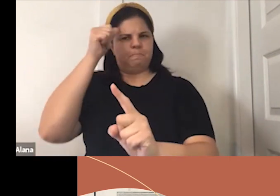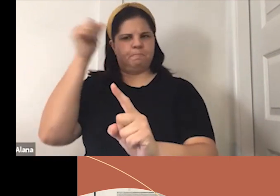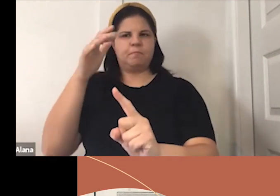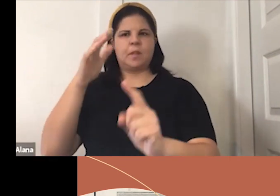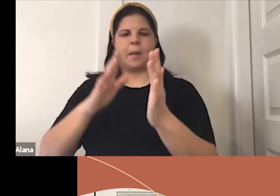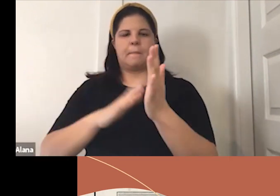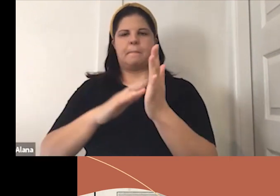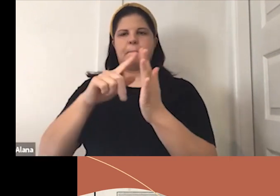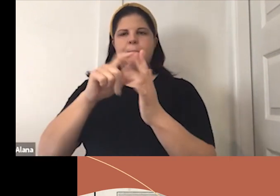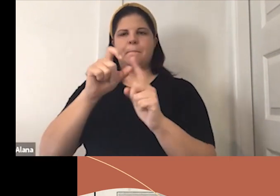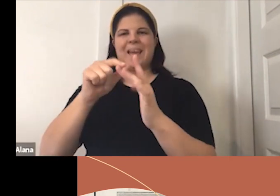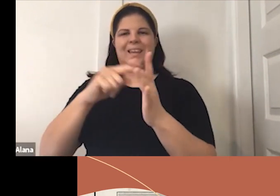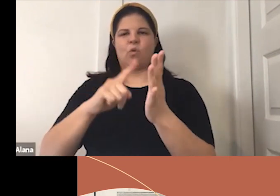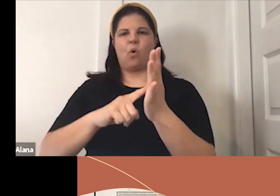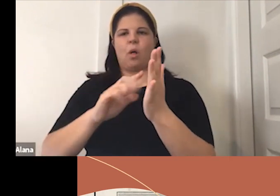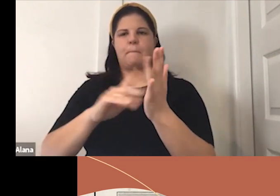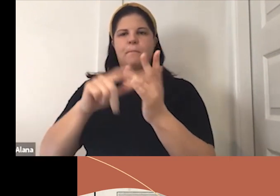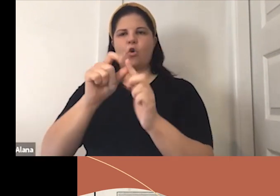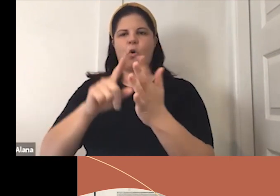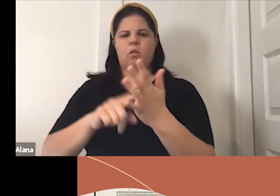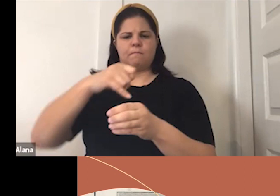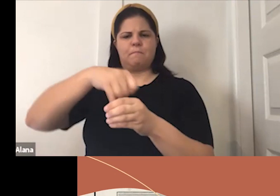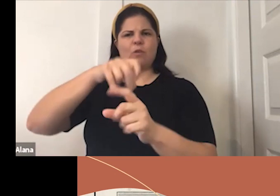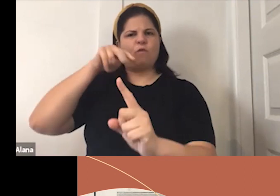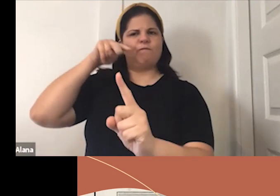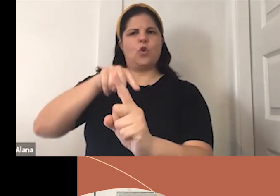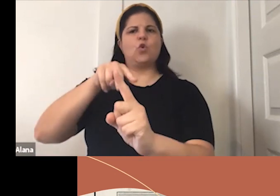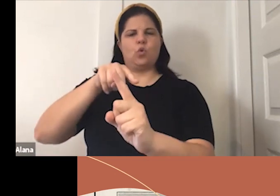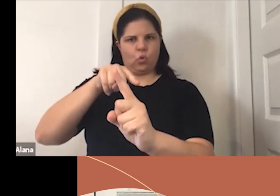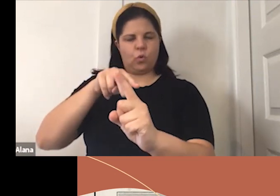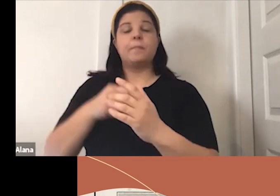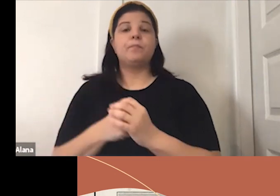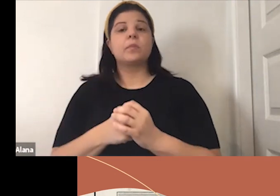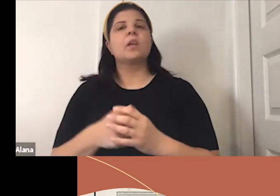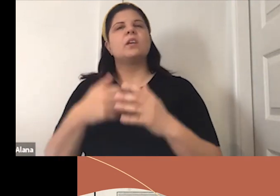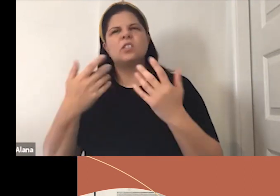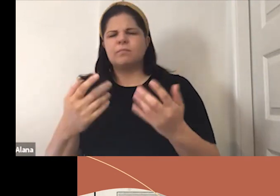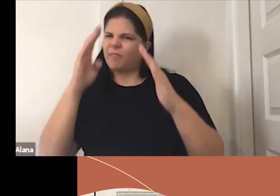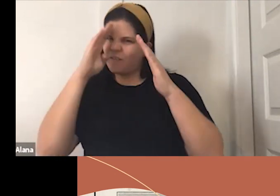model. And that emphasises impairment.